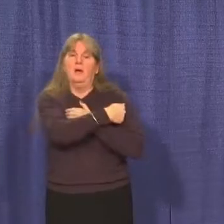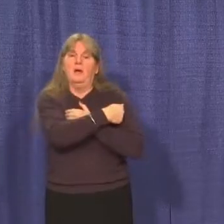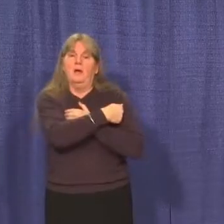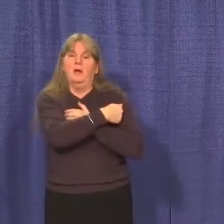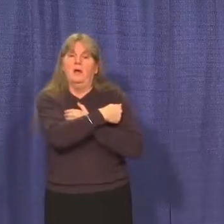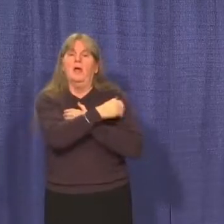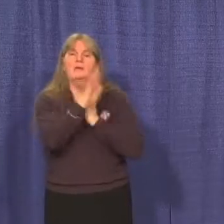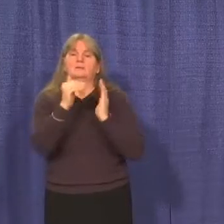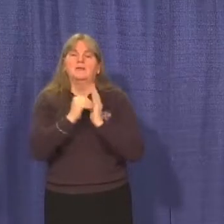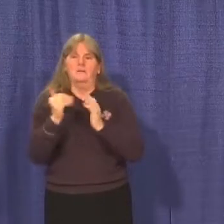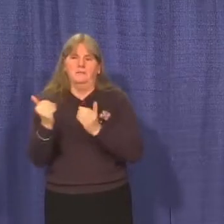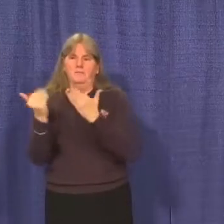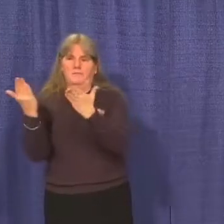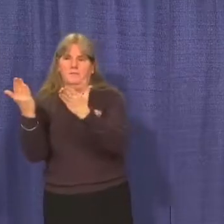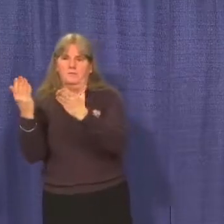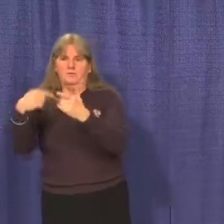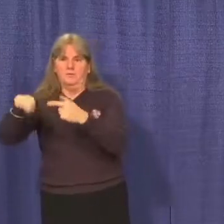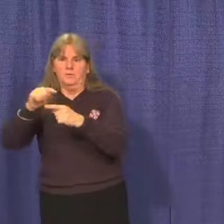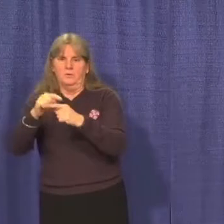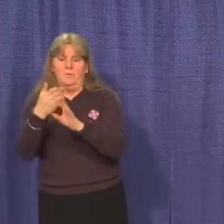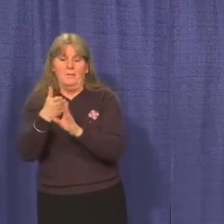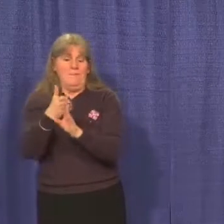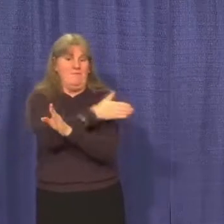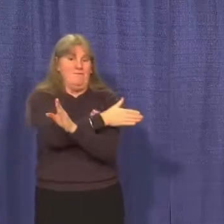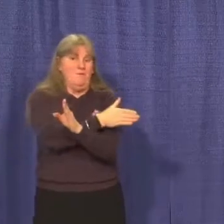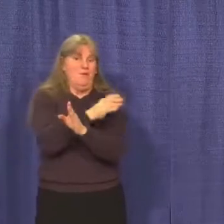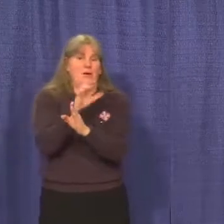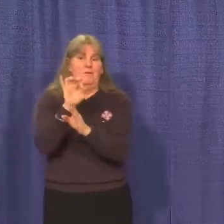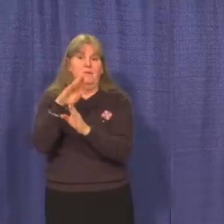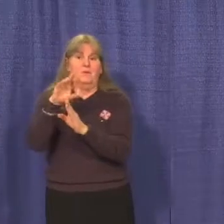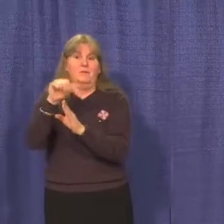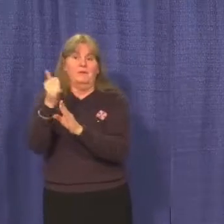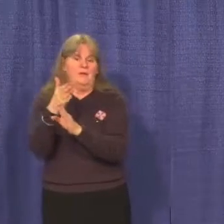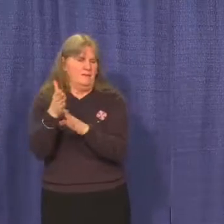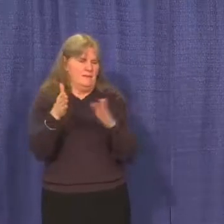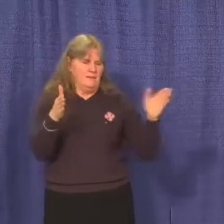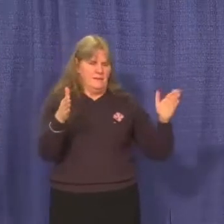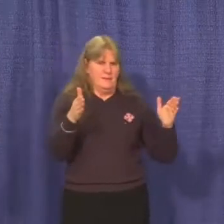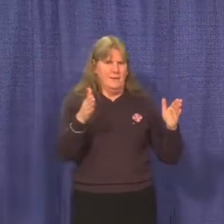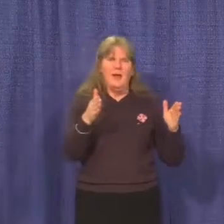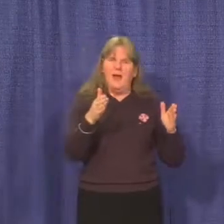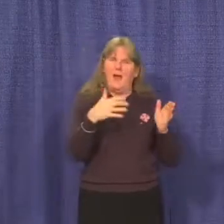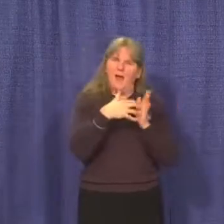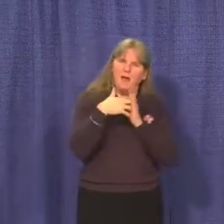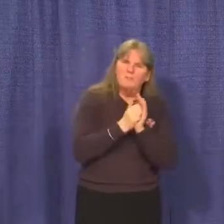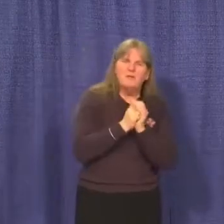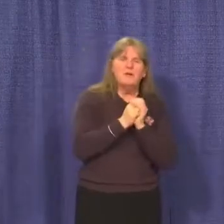concentrating on ensuring that our elders have every opportunity to get vaccines earlier.